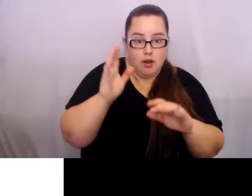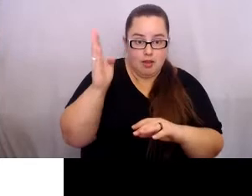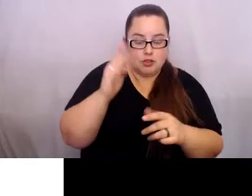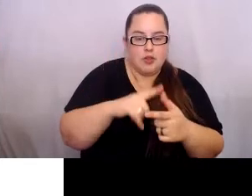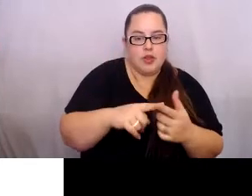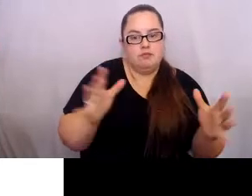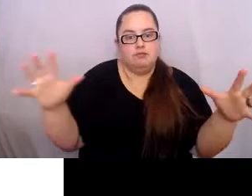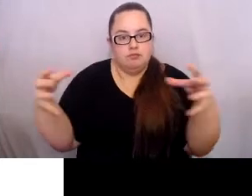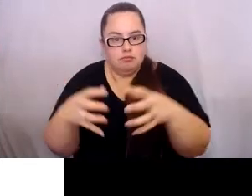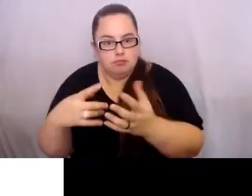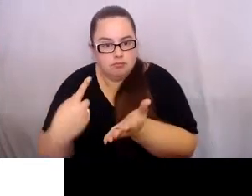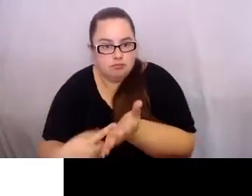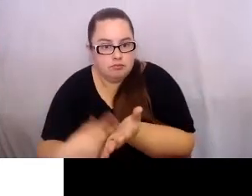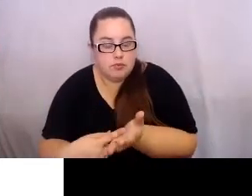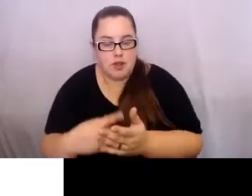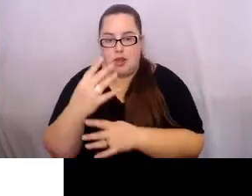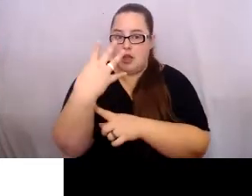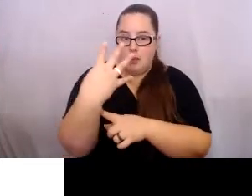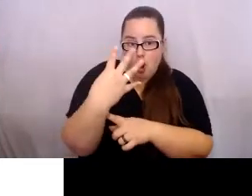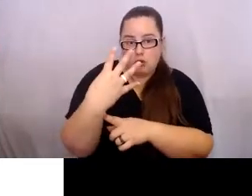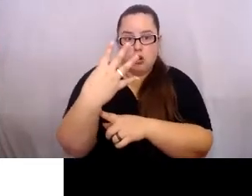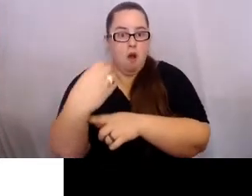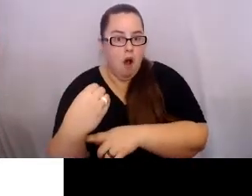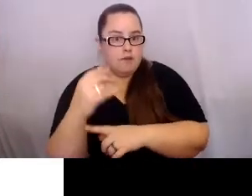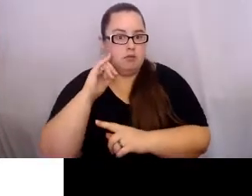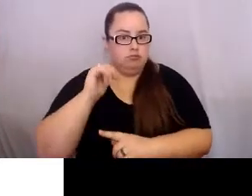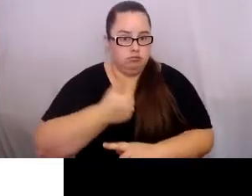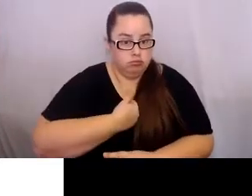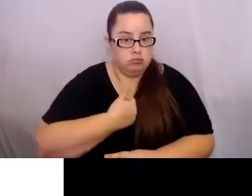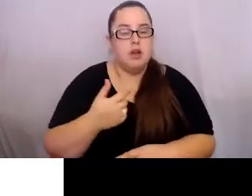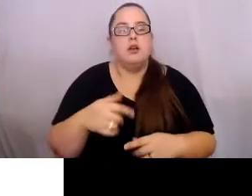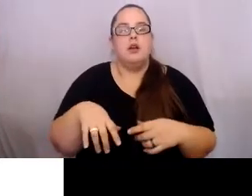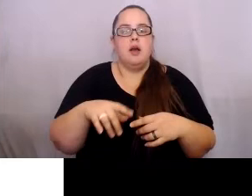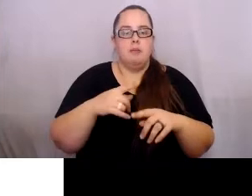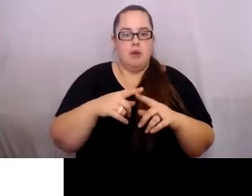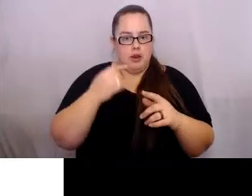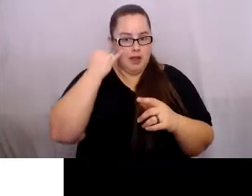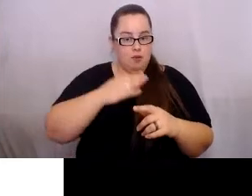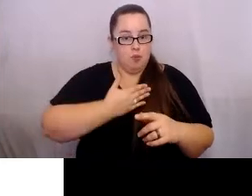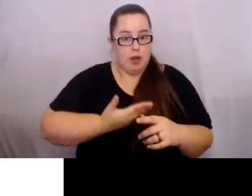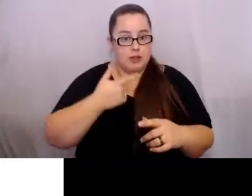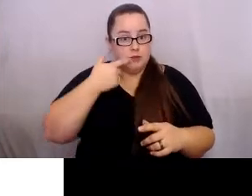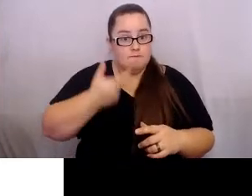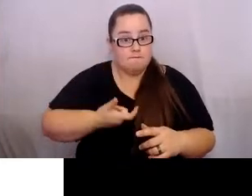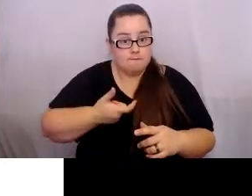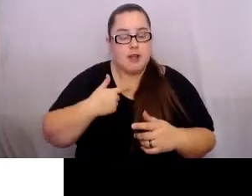have our cameras on, have our camera's off, so long as we were unmuted and willing to. Talk and discuss. It was a great learning environment. That was